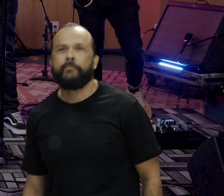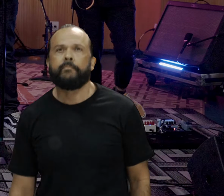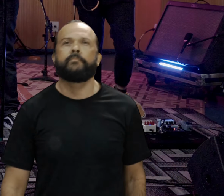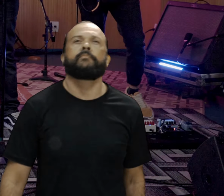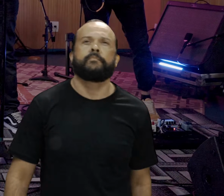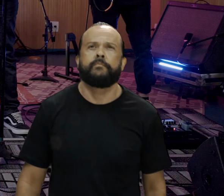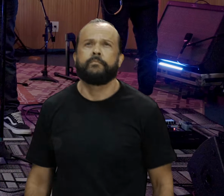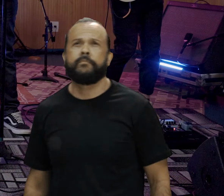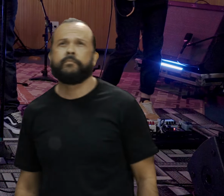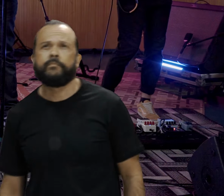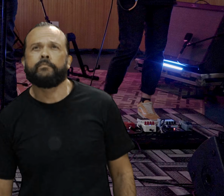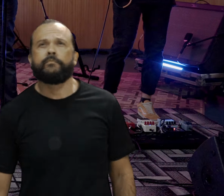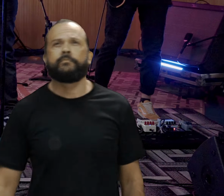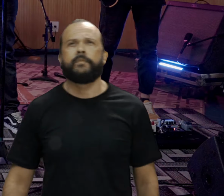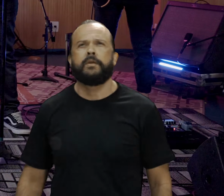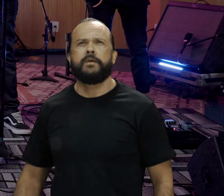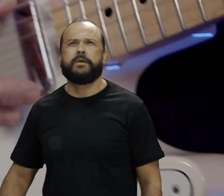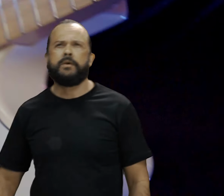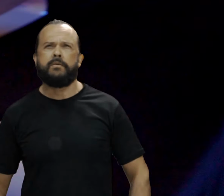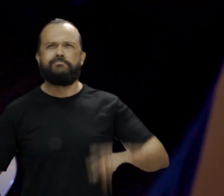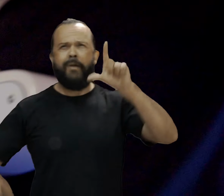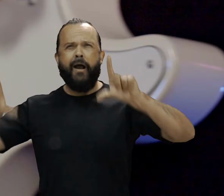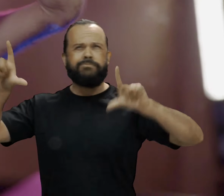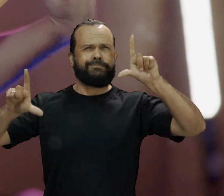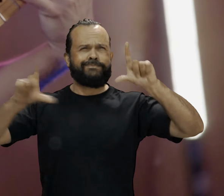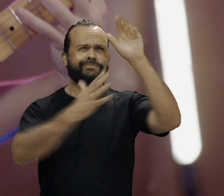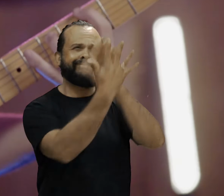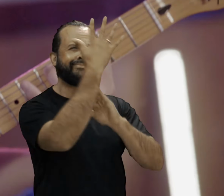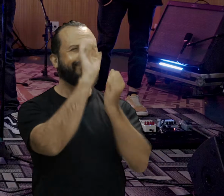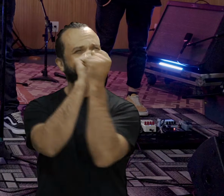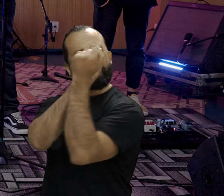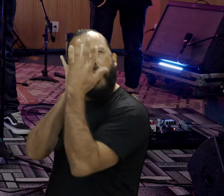All screens light up